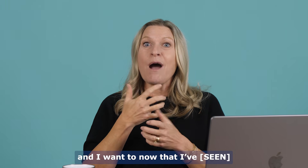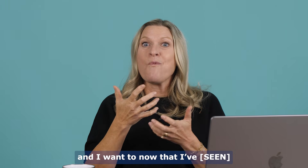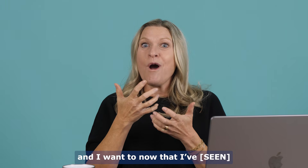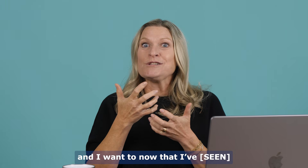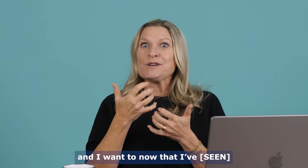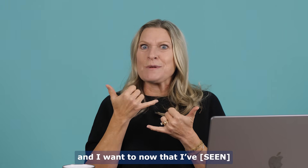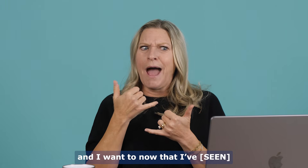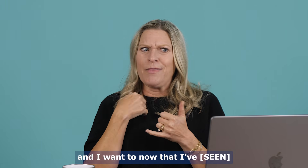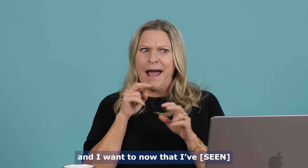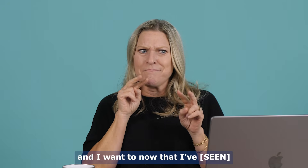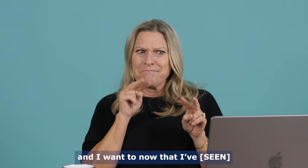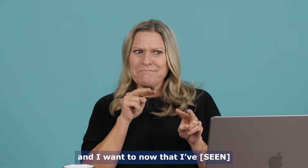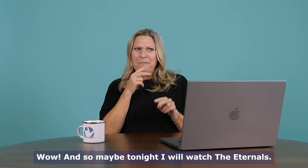and I want to now that I’ve [SEEN]